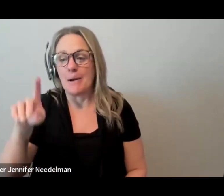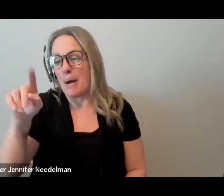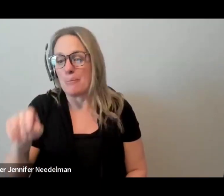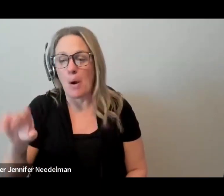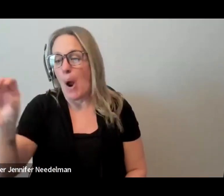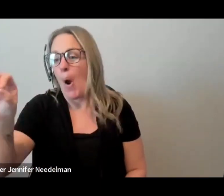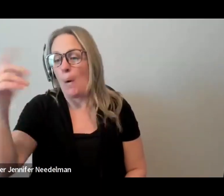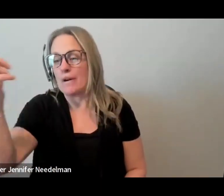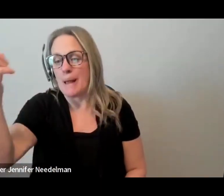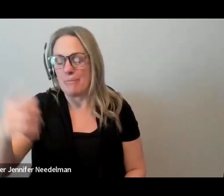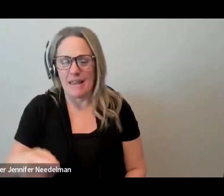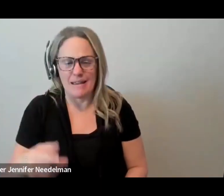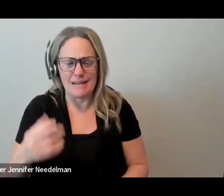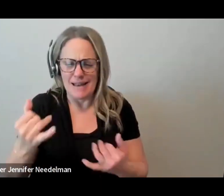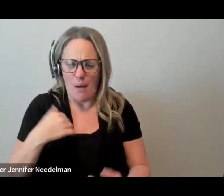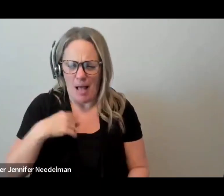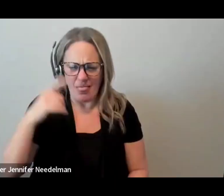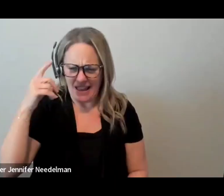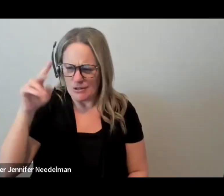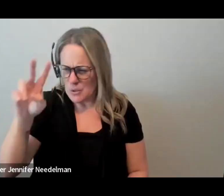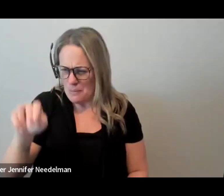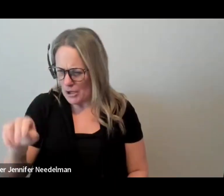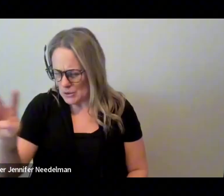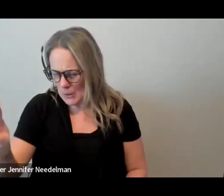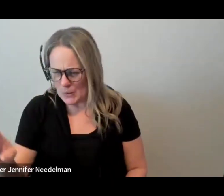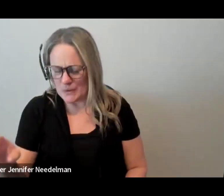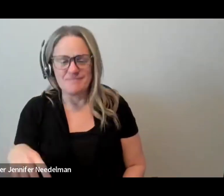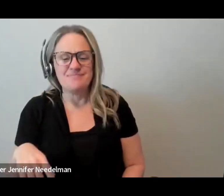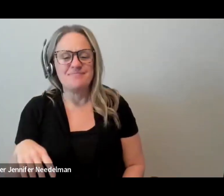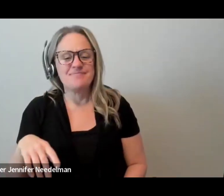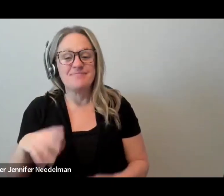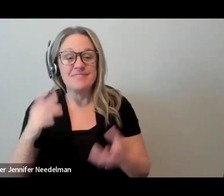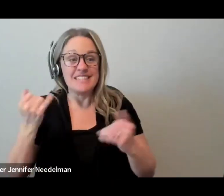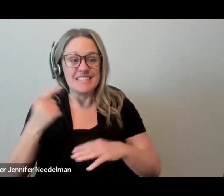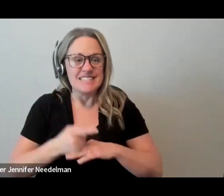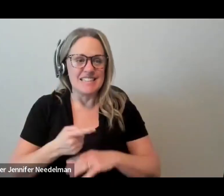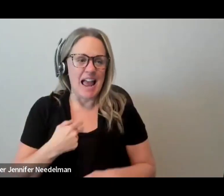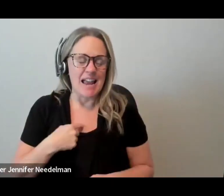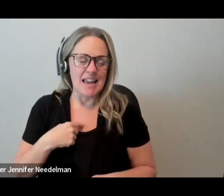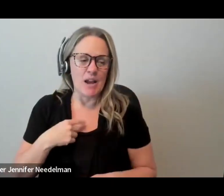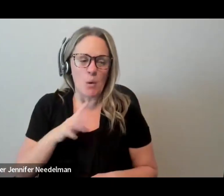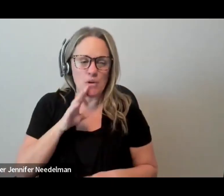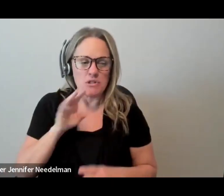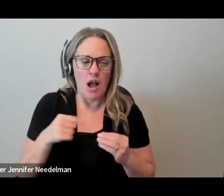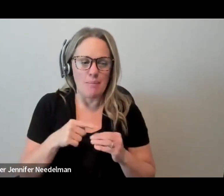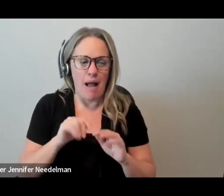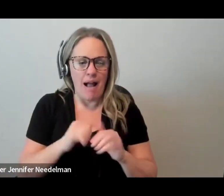And I think now we're at like 2.2. Yeah. So today we're talking about how accessibility is the skill